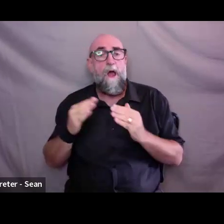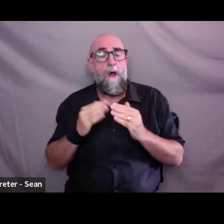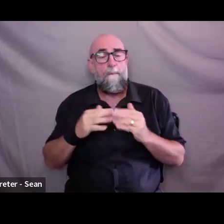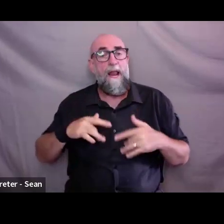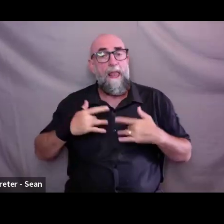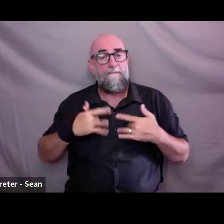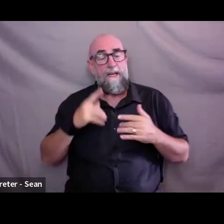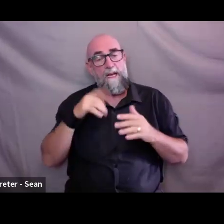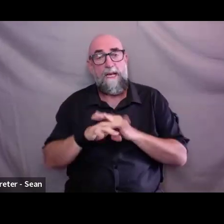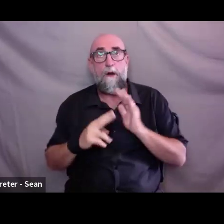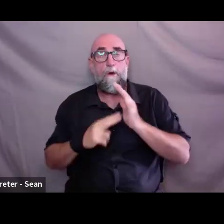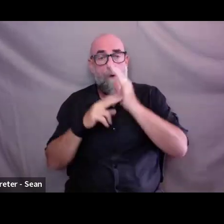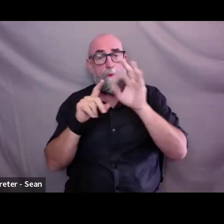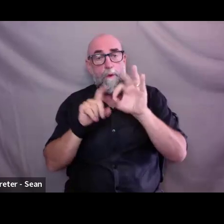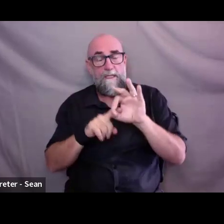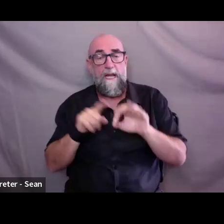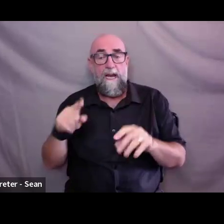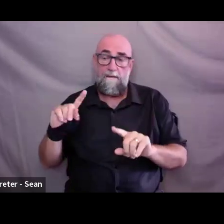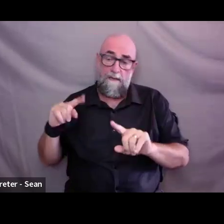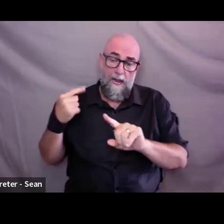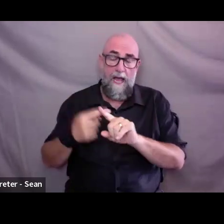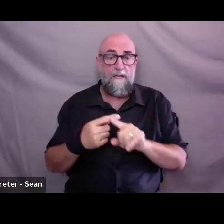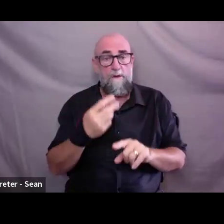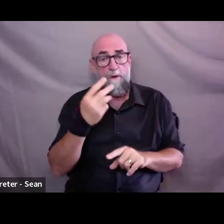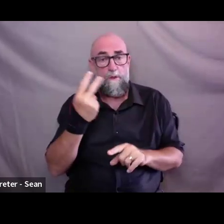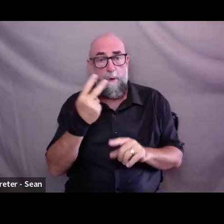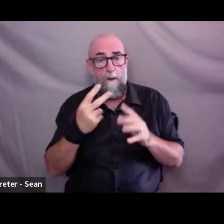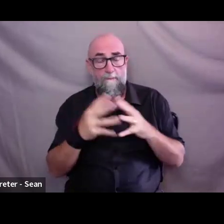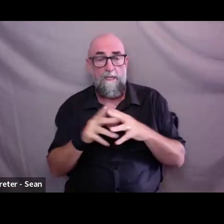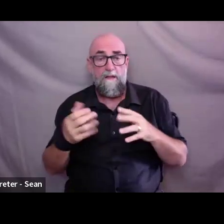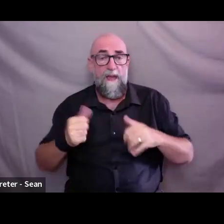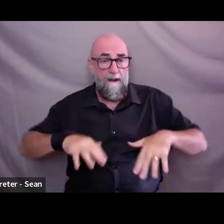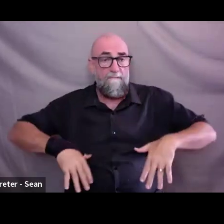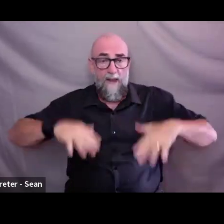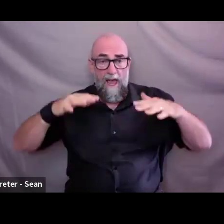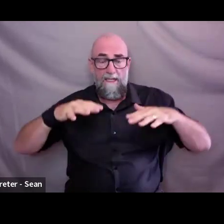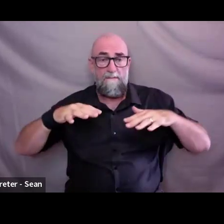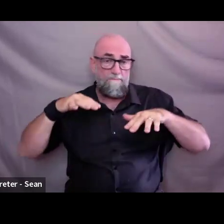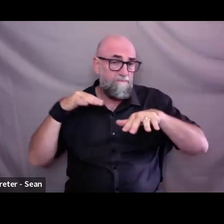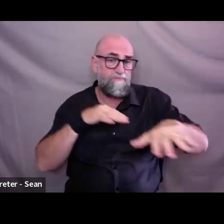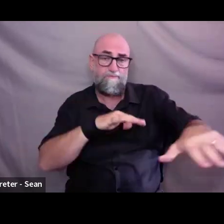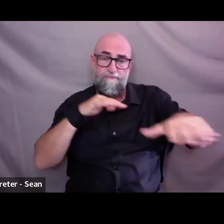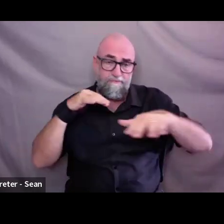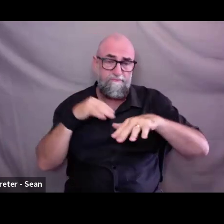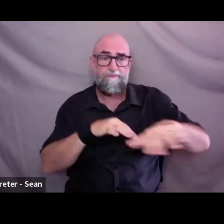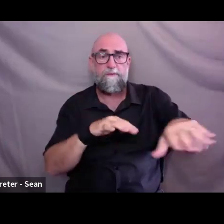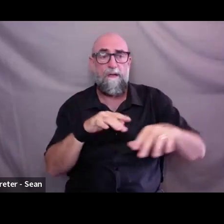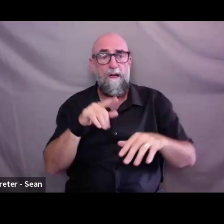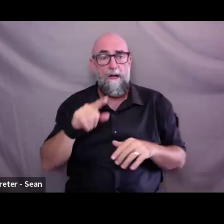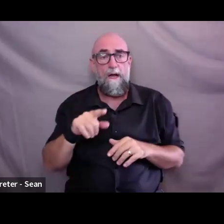The First Nations community has been replaced in Las Vegas or (unknown term) being